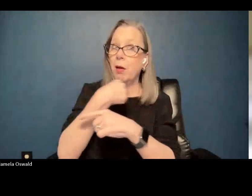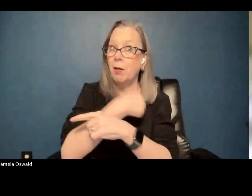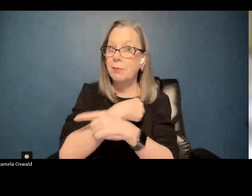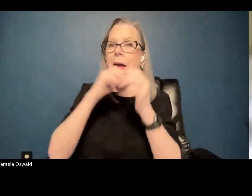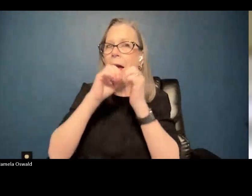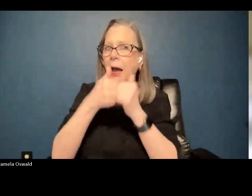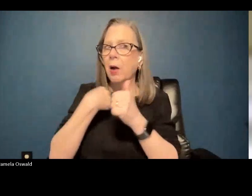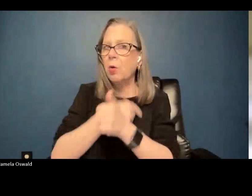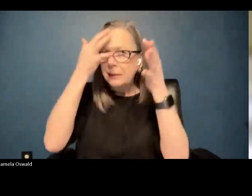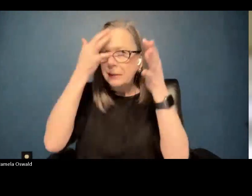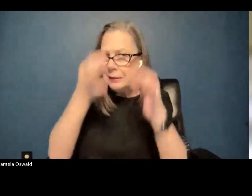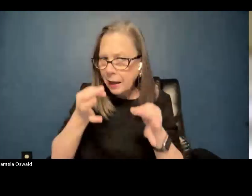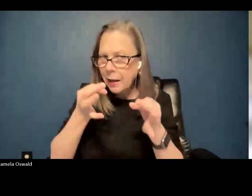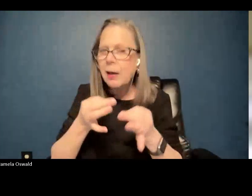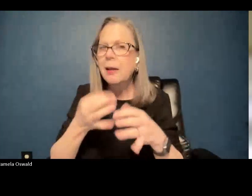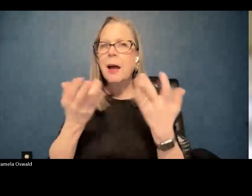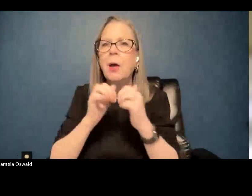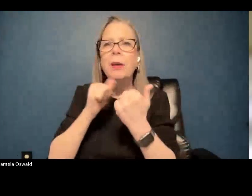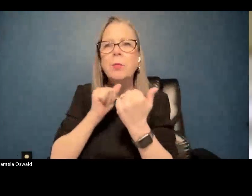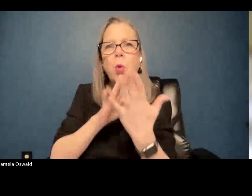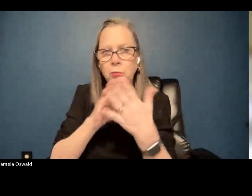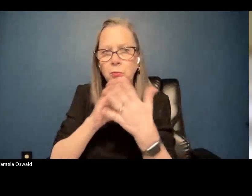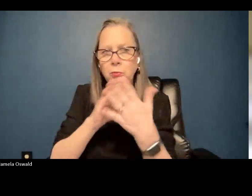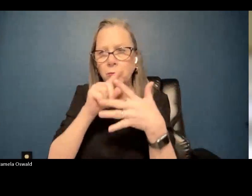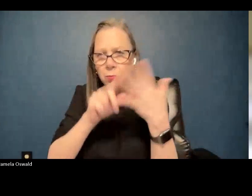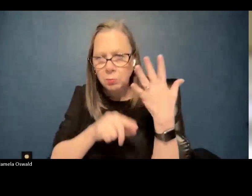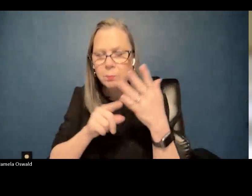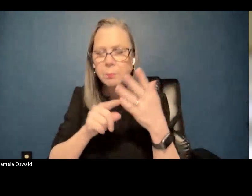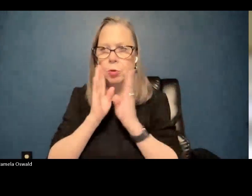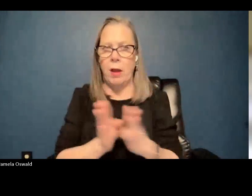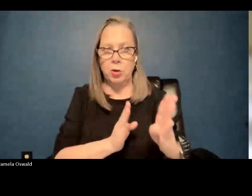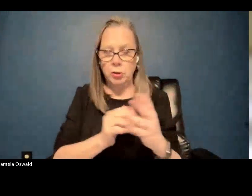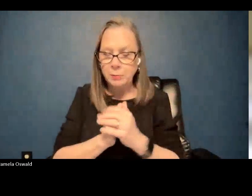Thank you so much. I'm curious too, as you embarked on this effort,